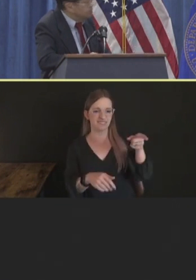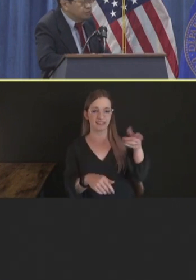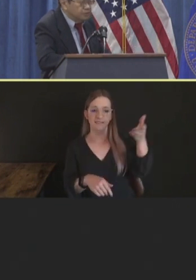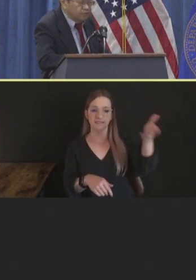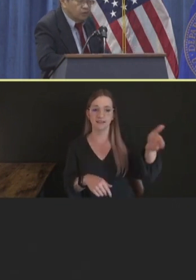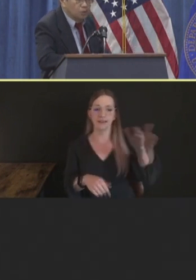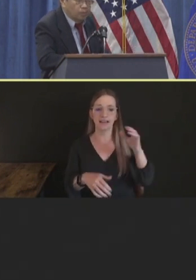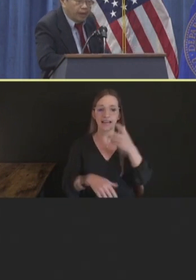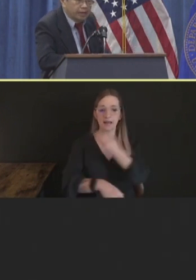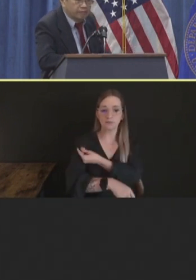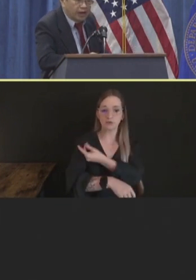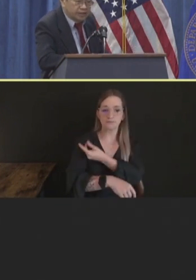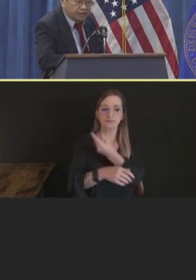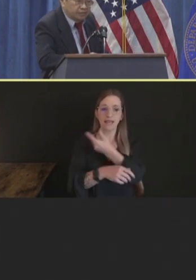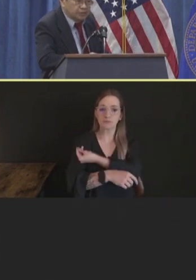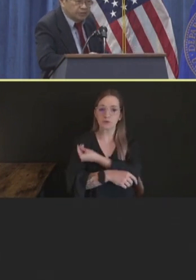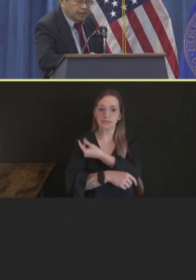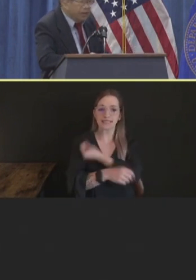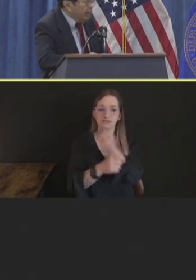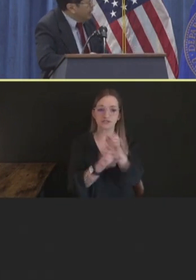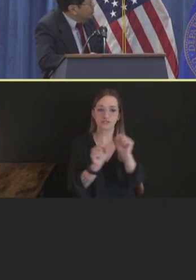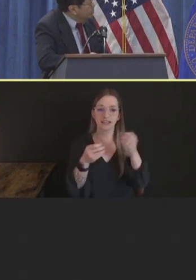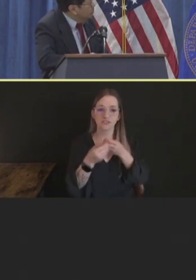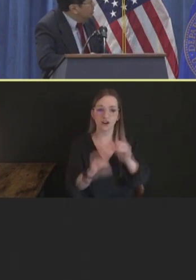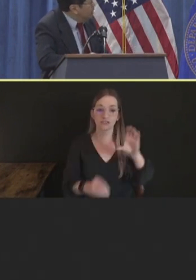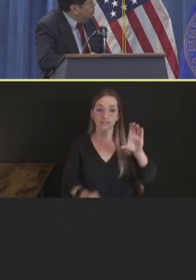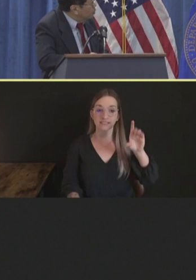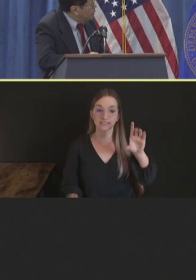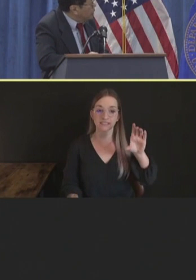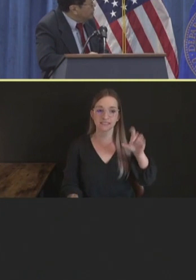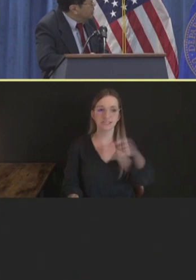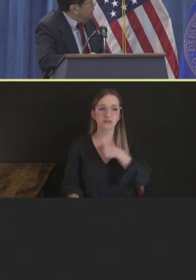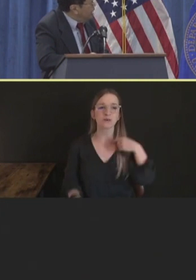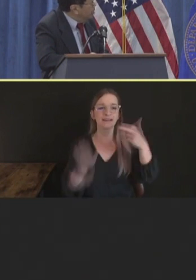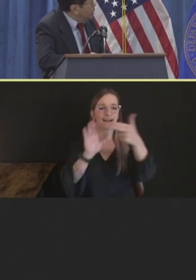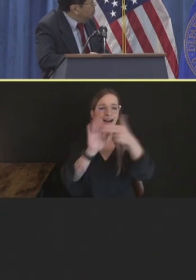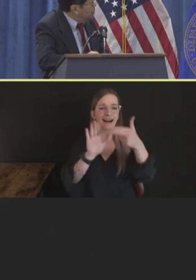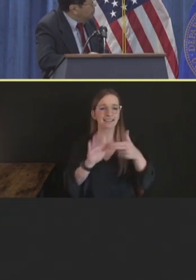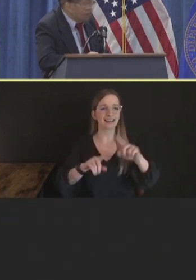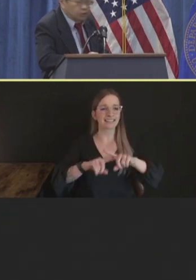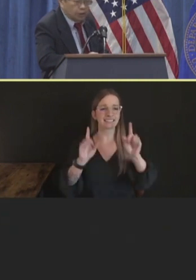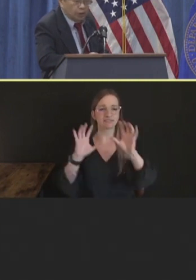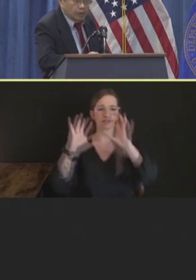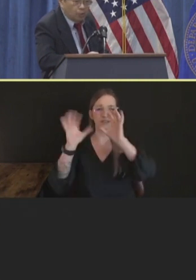different domain of activities that have to be created and made functional and brought